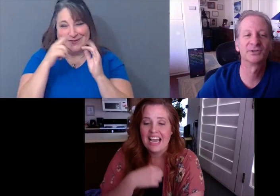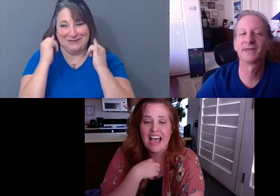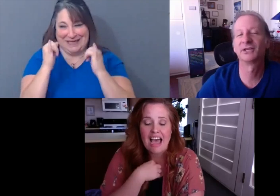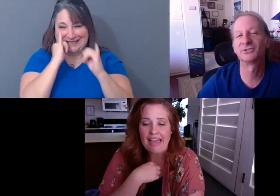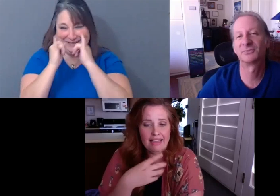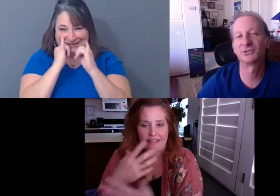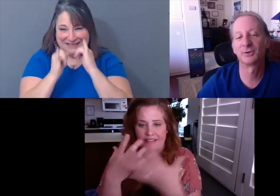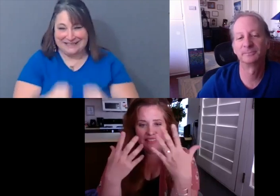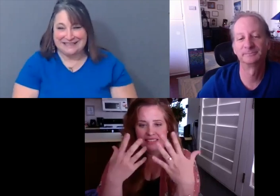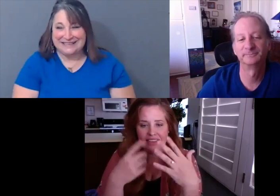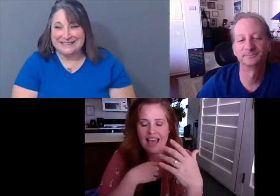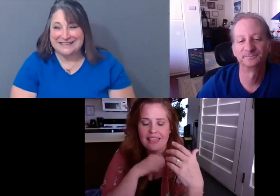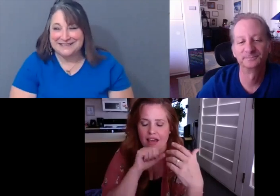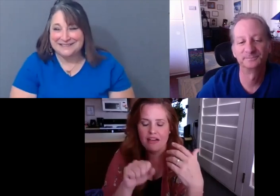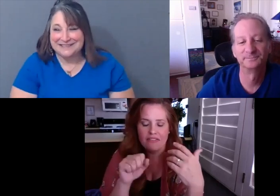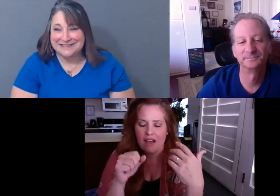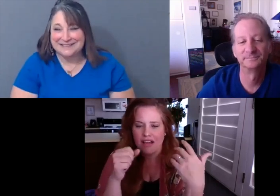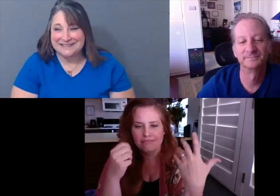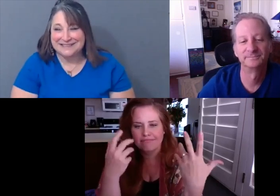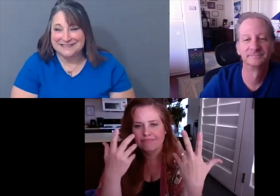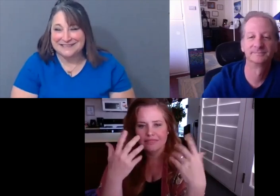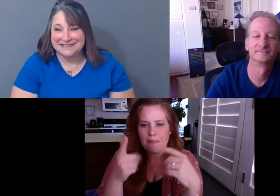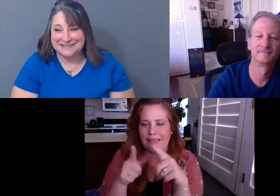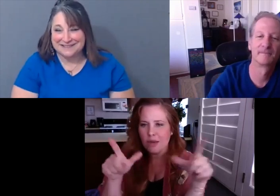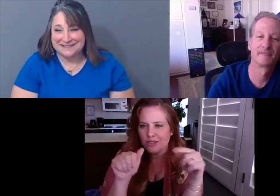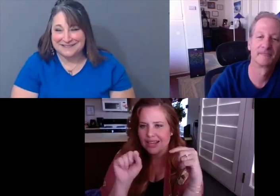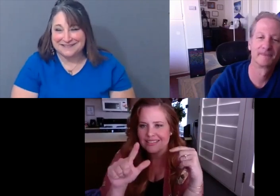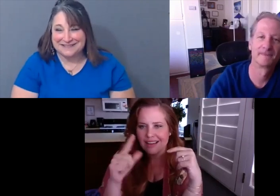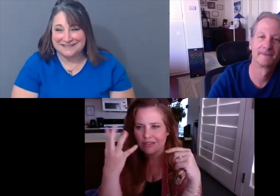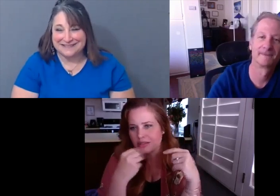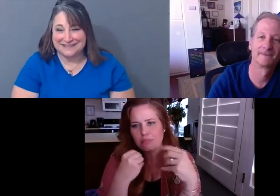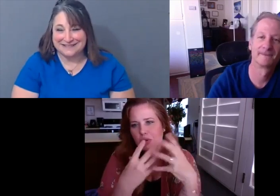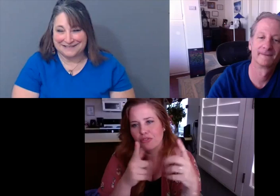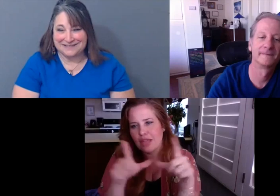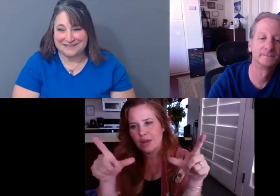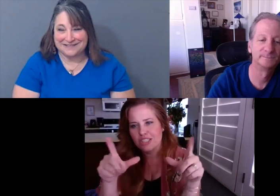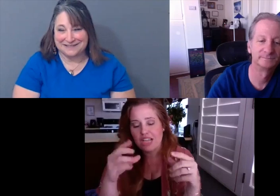So thanks. I love, my language, ASL, beautiful language.